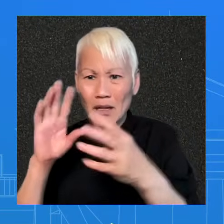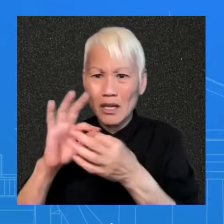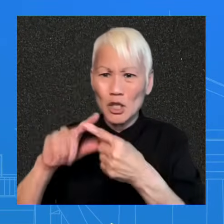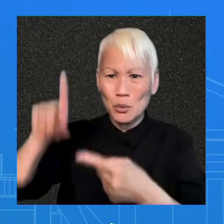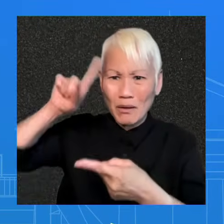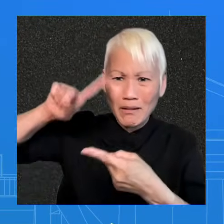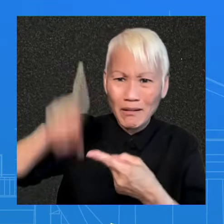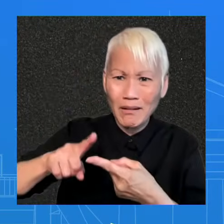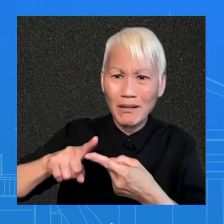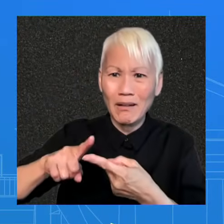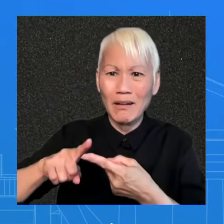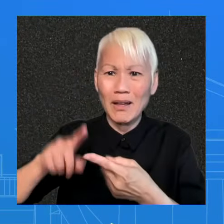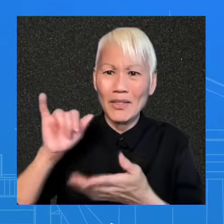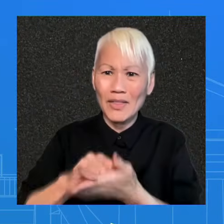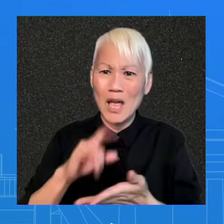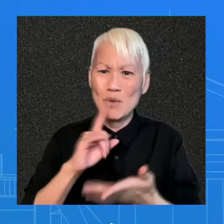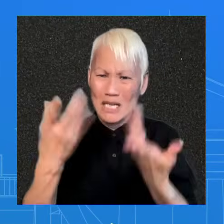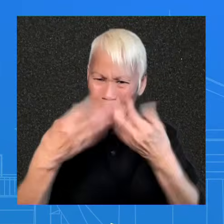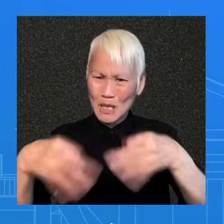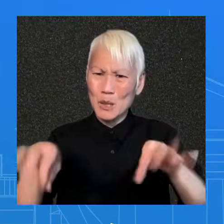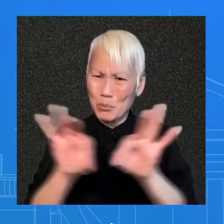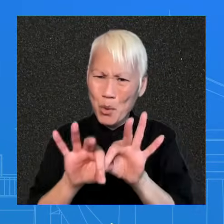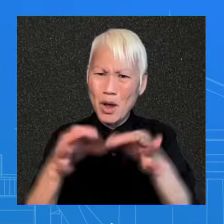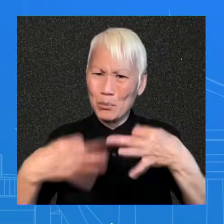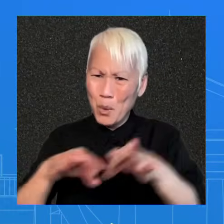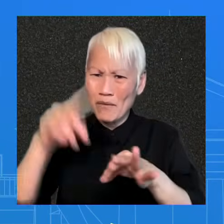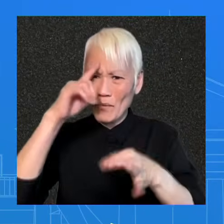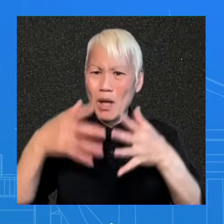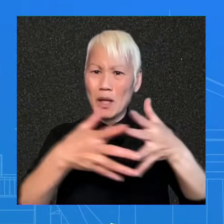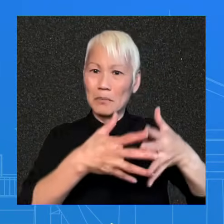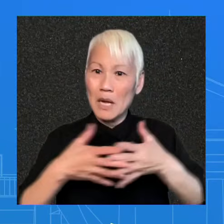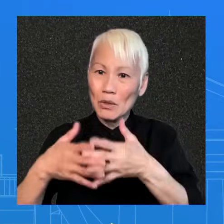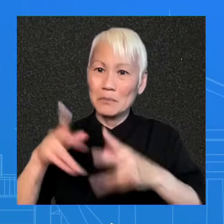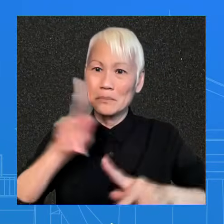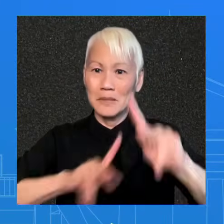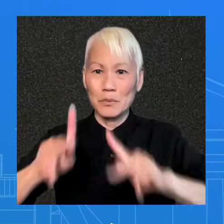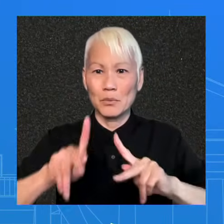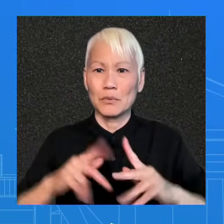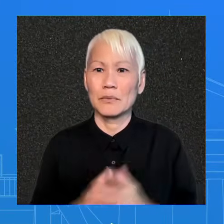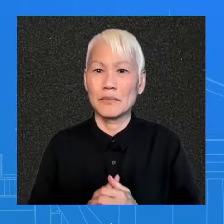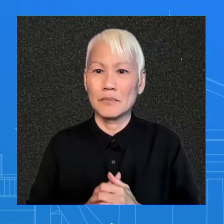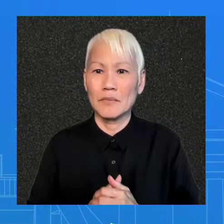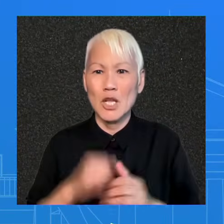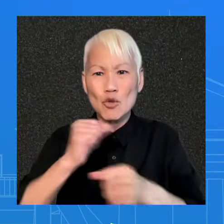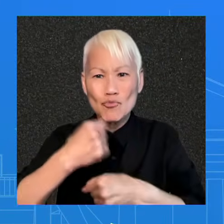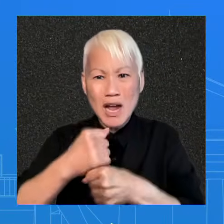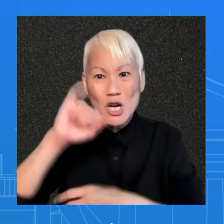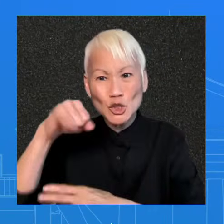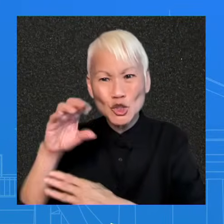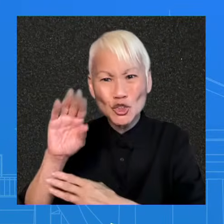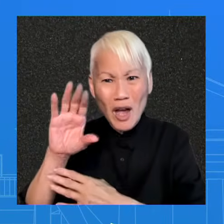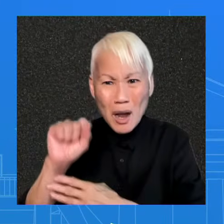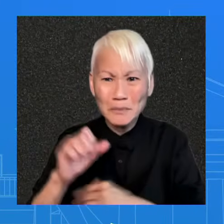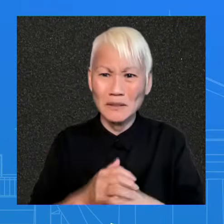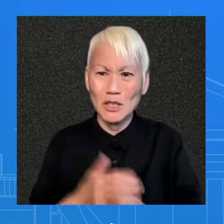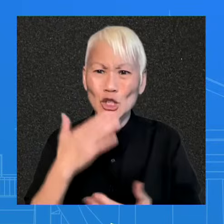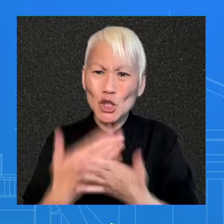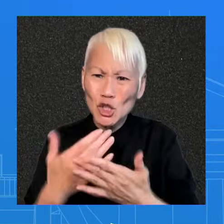That matters to the American people. When you think about actually creating jobs, good-paying jobs, which is part of this President's economic policy,